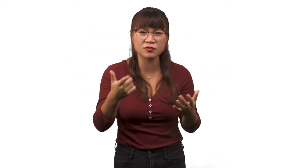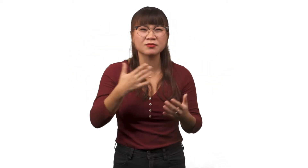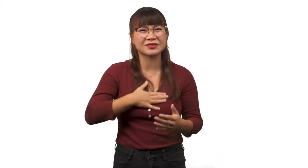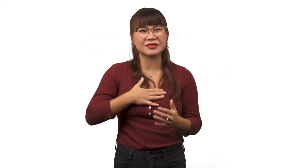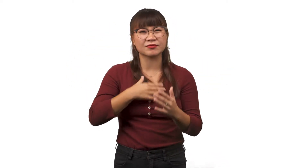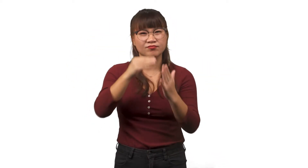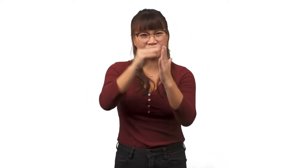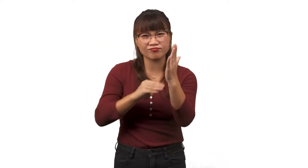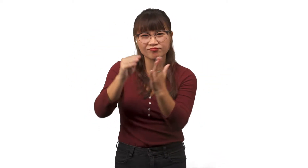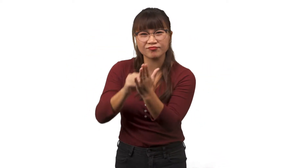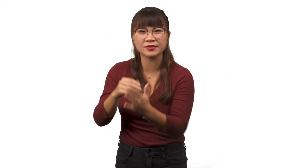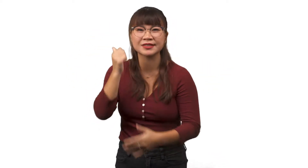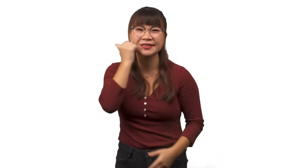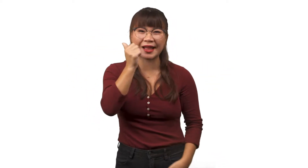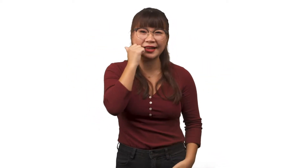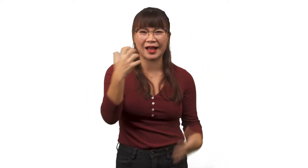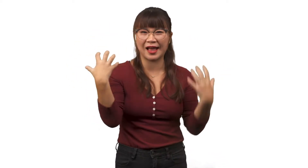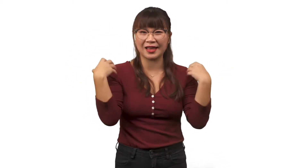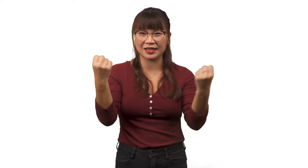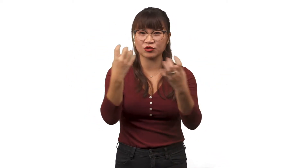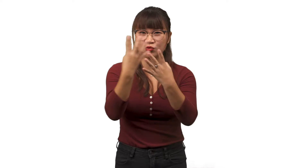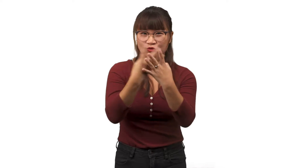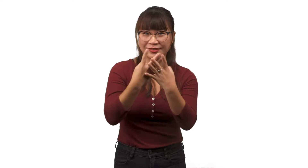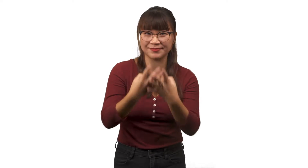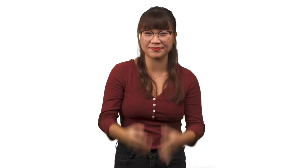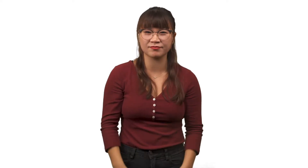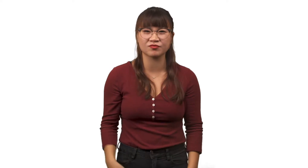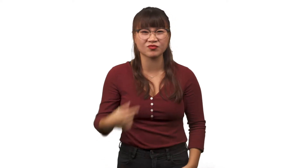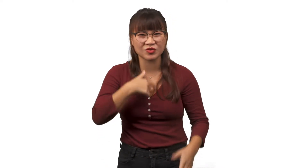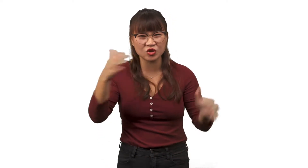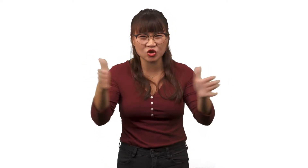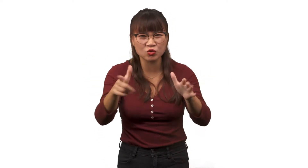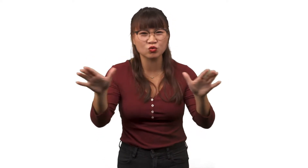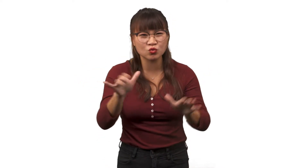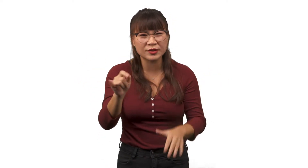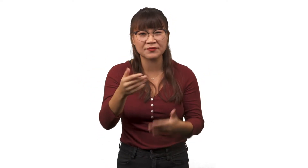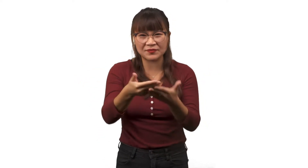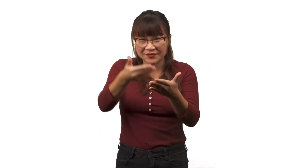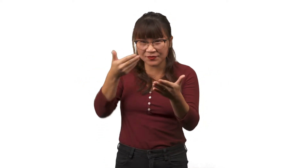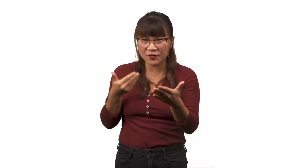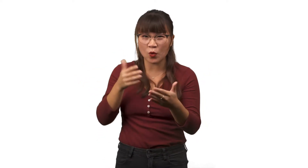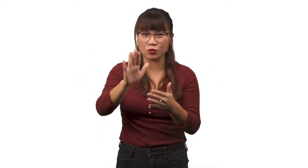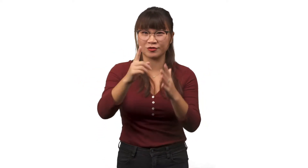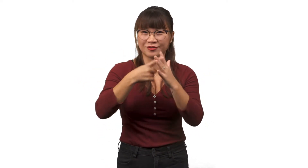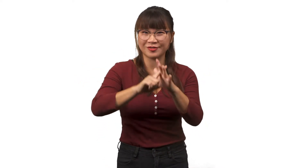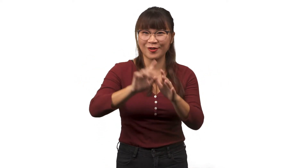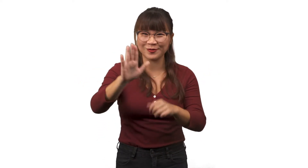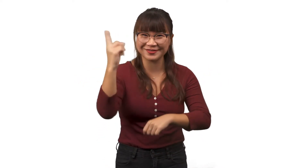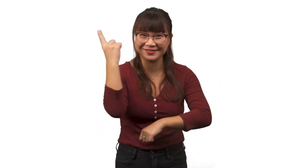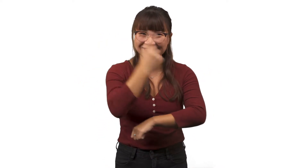One very important thing we all need to do is to complete the Daily Health Screen.